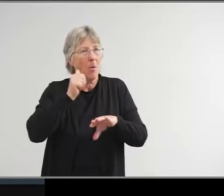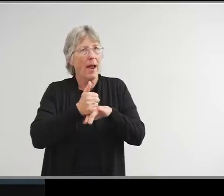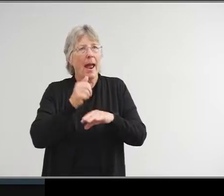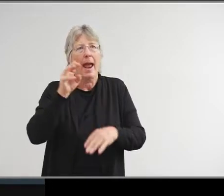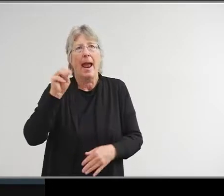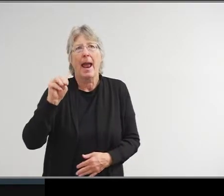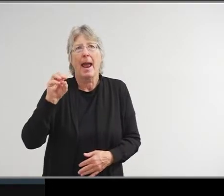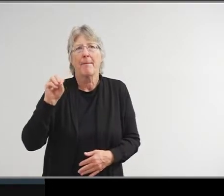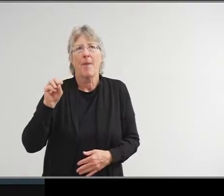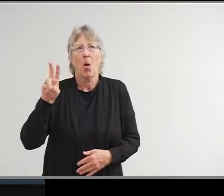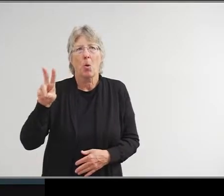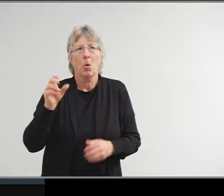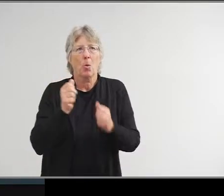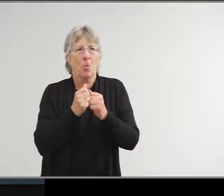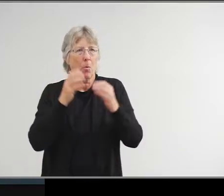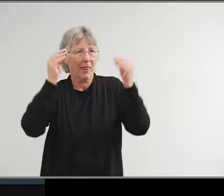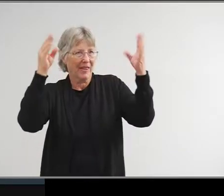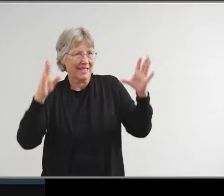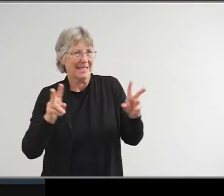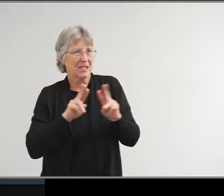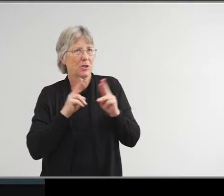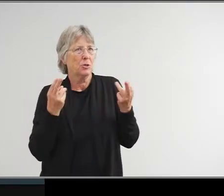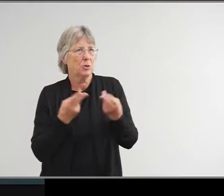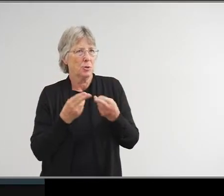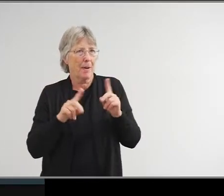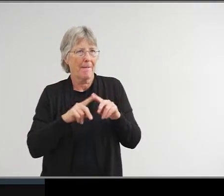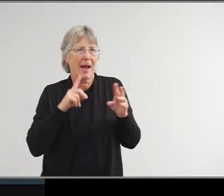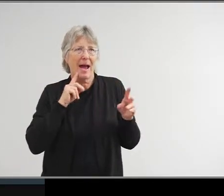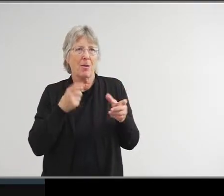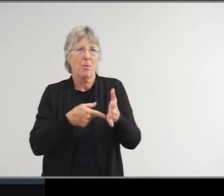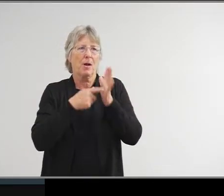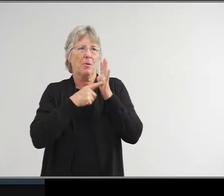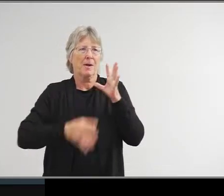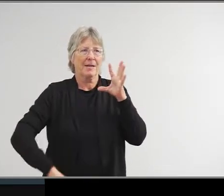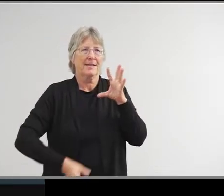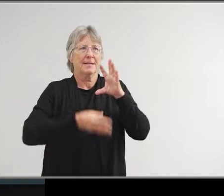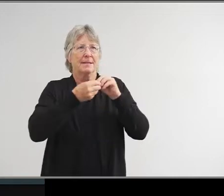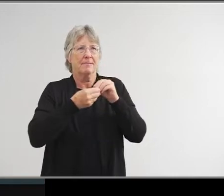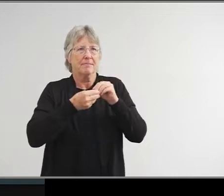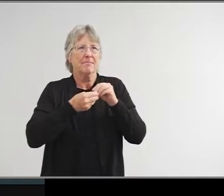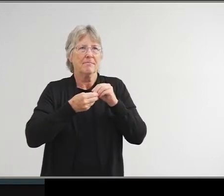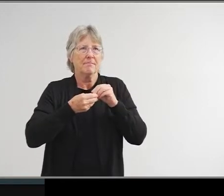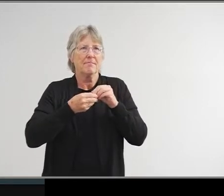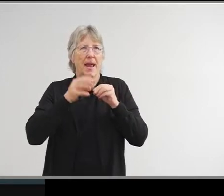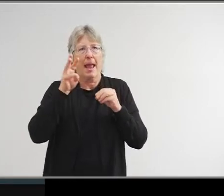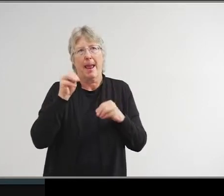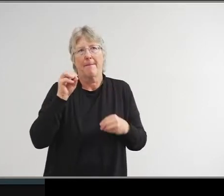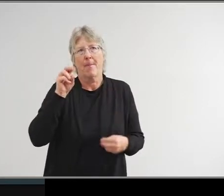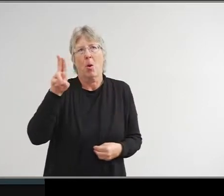it would require an additional memorandum of understanding with our teacher's association.